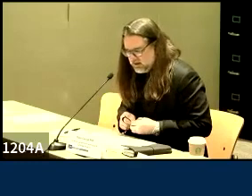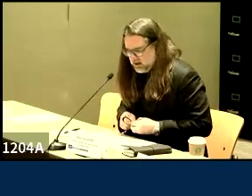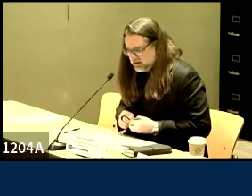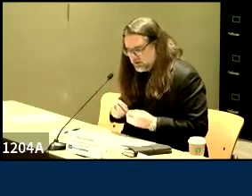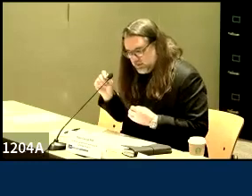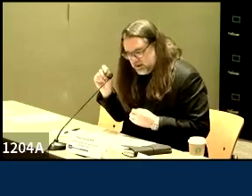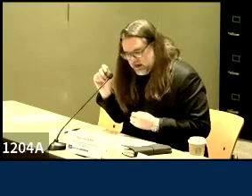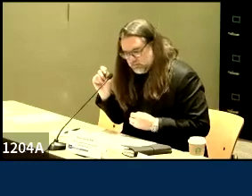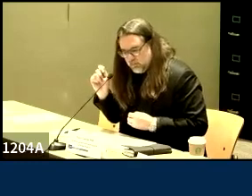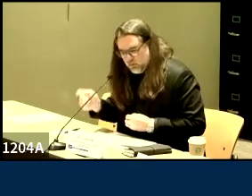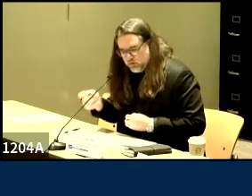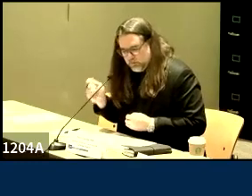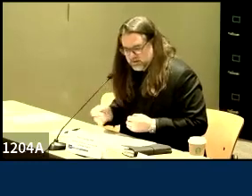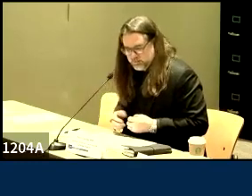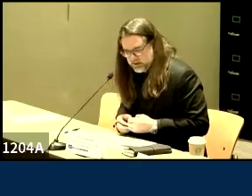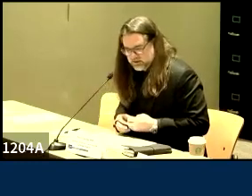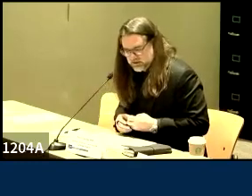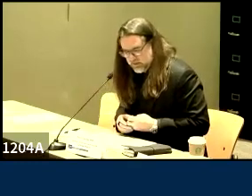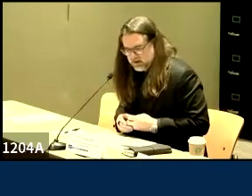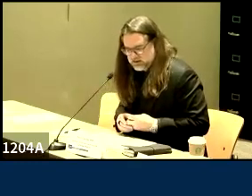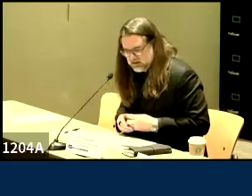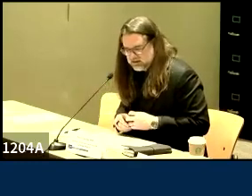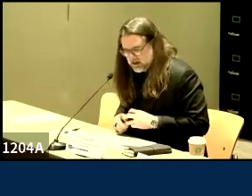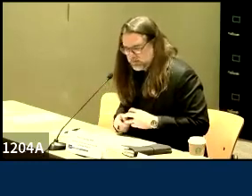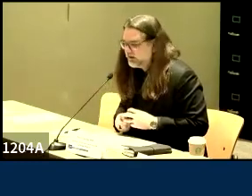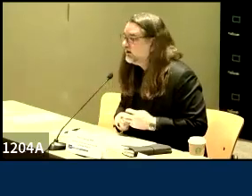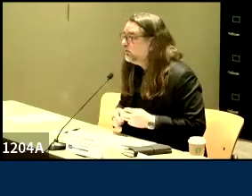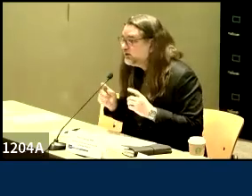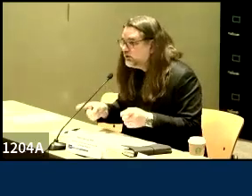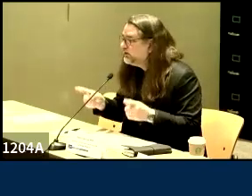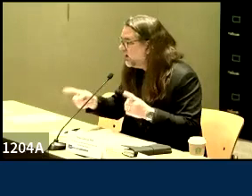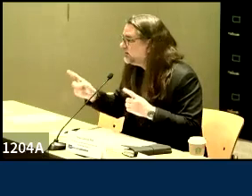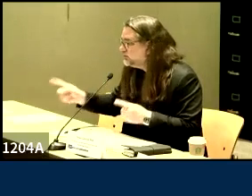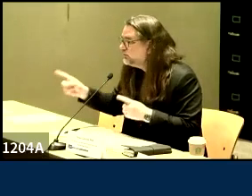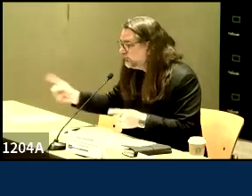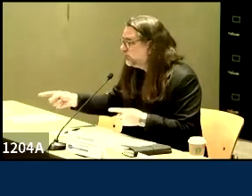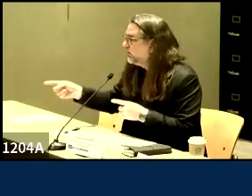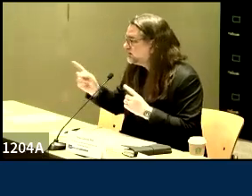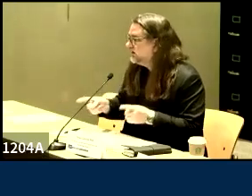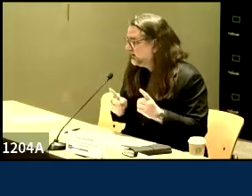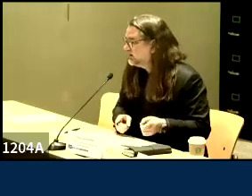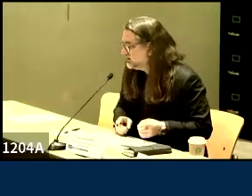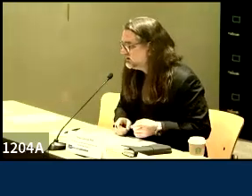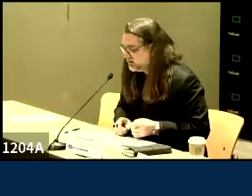so that we can make more robust predictions about disease outbreaks that we could not do before CFA existed.